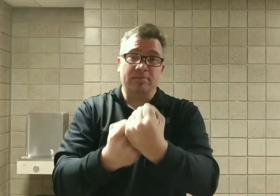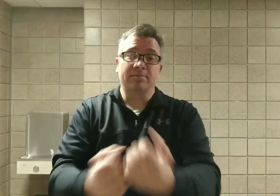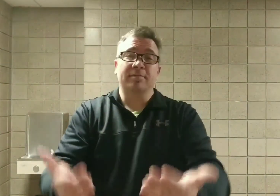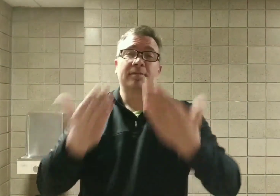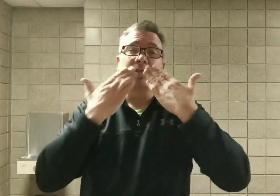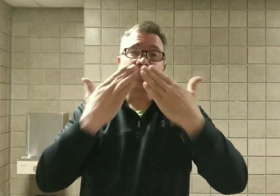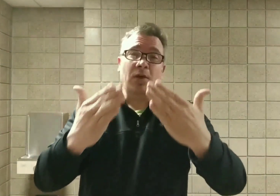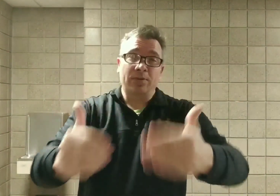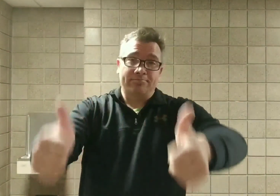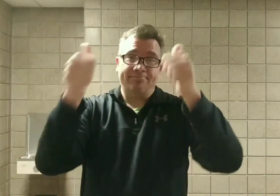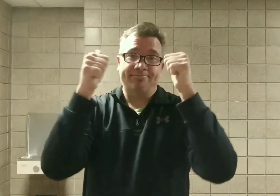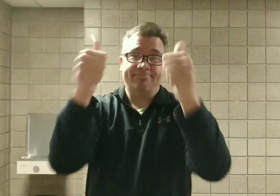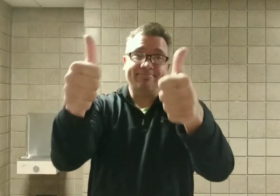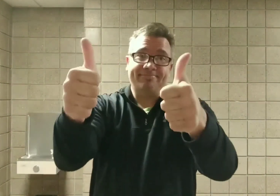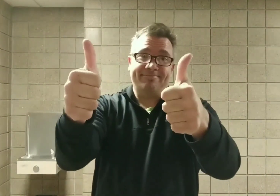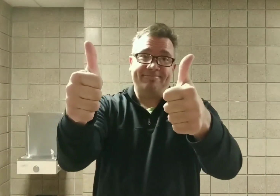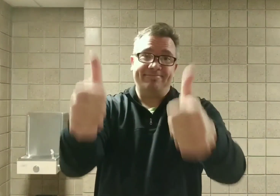THANK YOU!